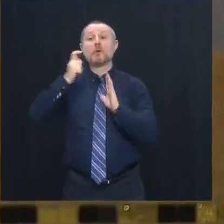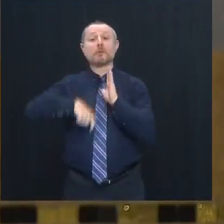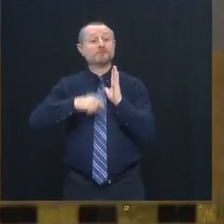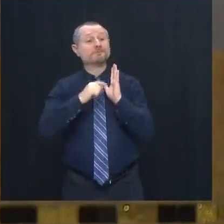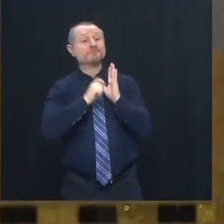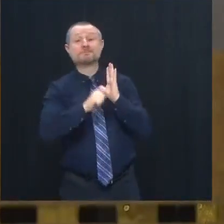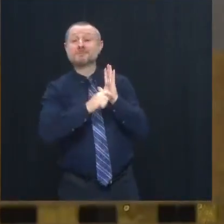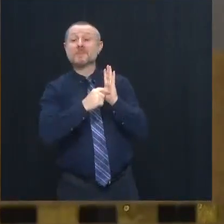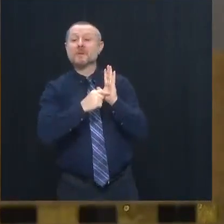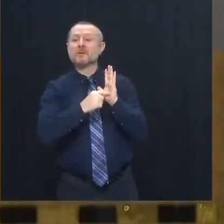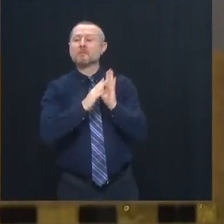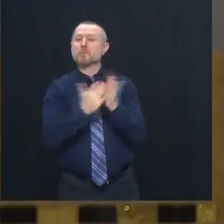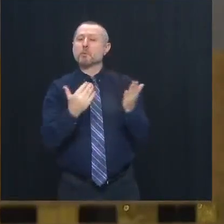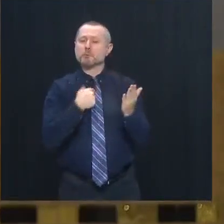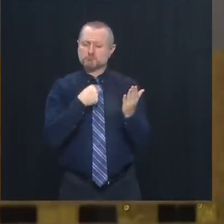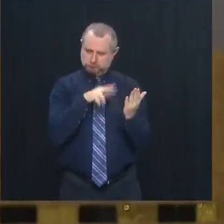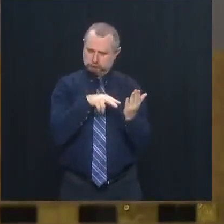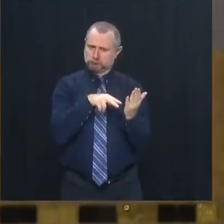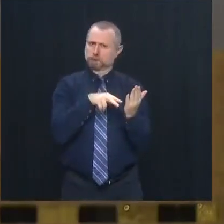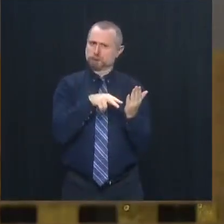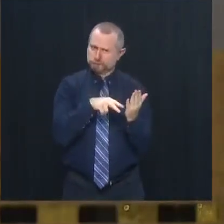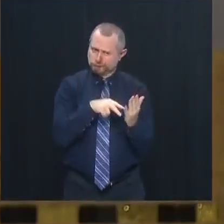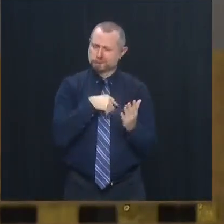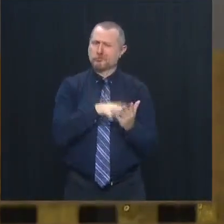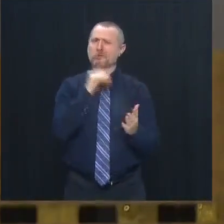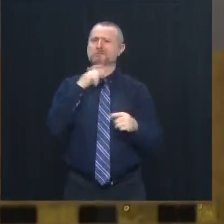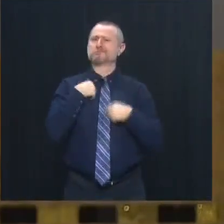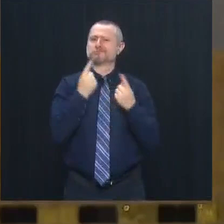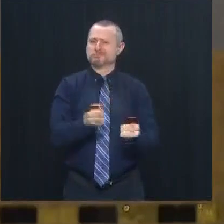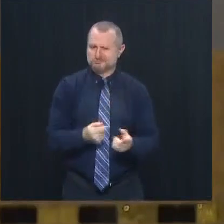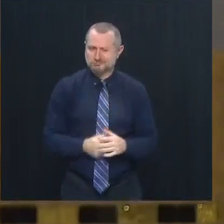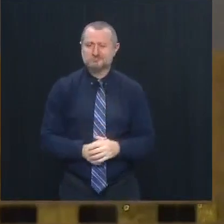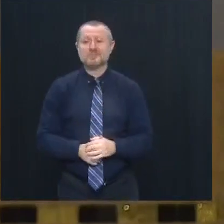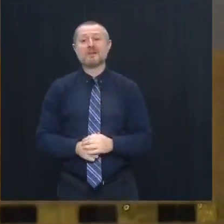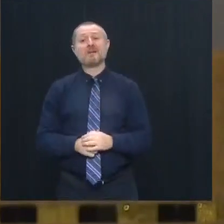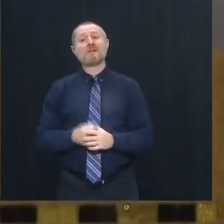COVID. I WROTE A BOOK ON THE LESSONS TO BE LEARNED FROM THE COVID CRISIS.